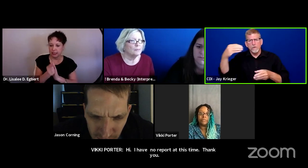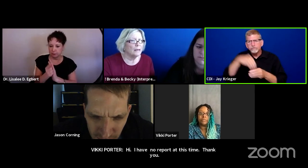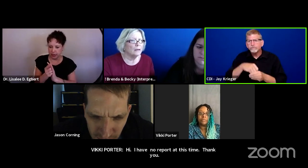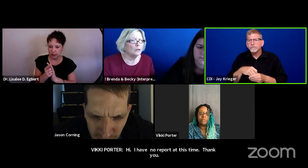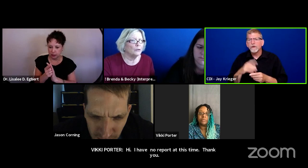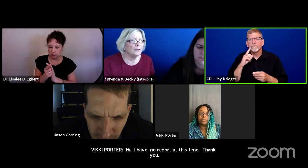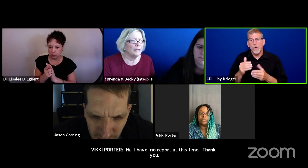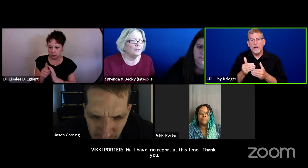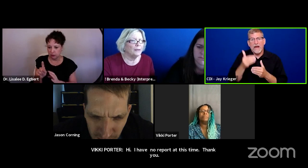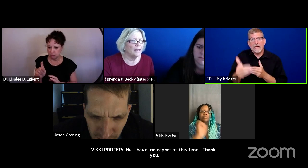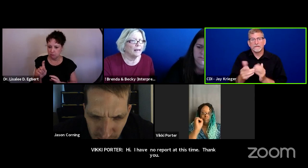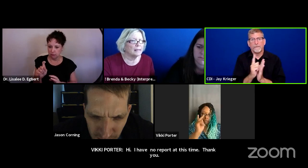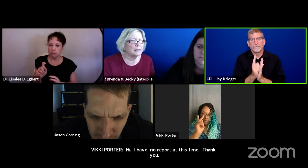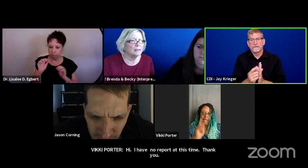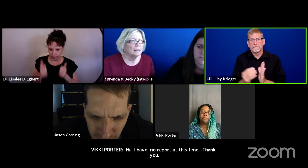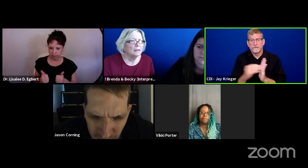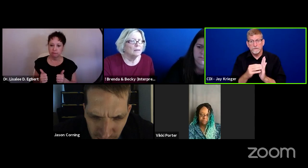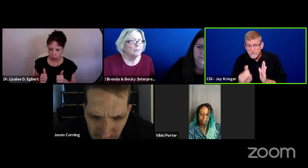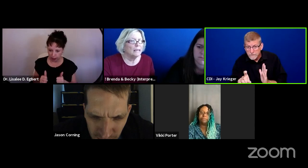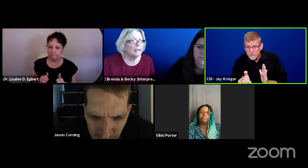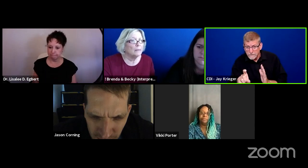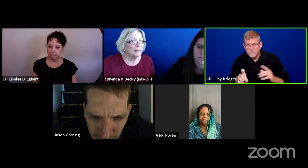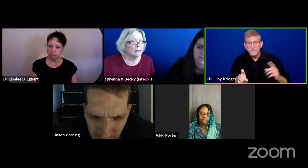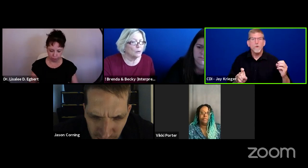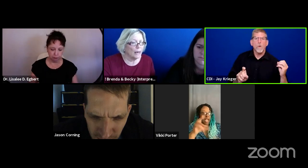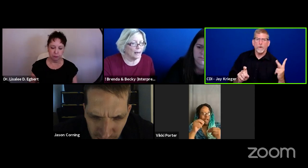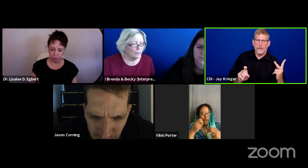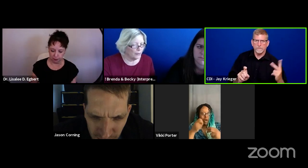be included in the next meeting minutes, okay?